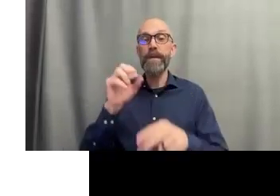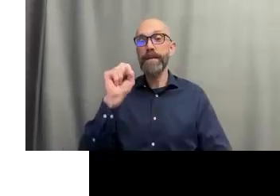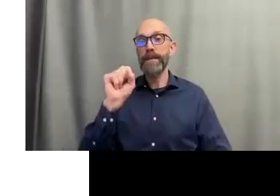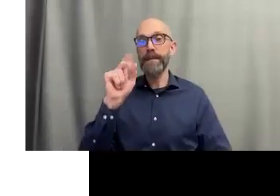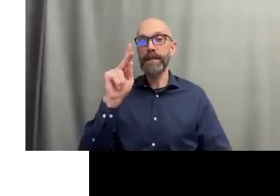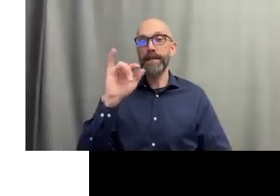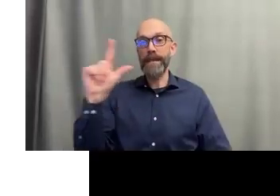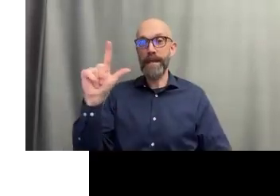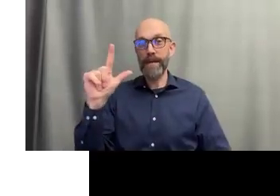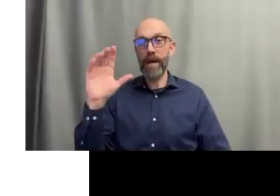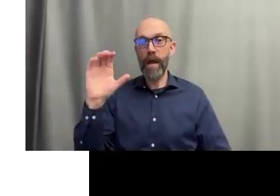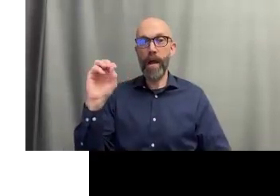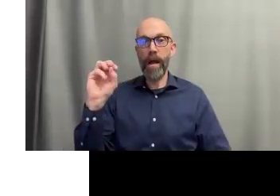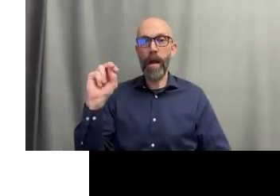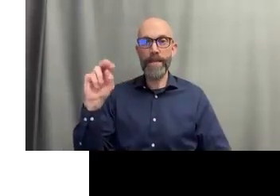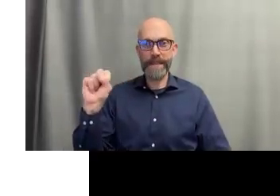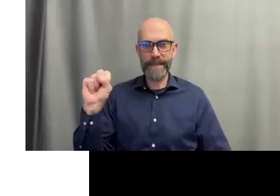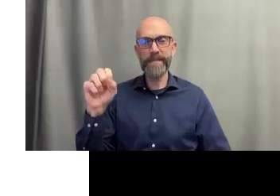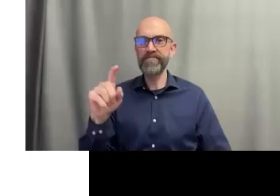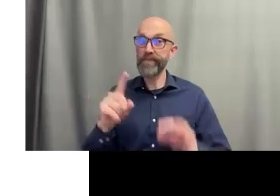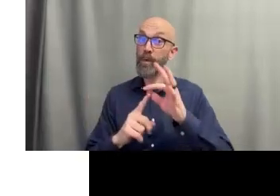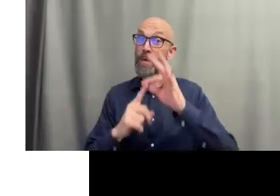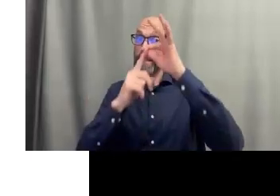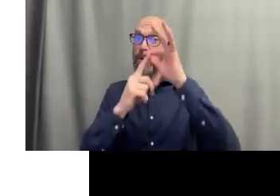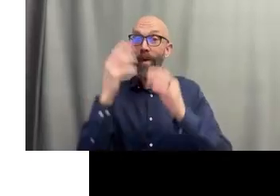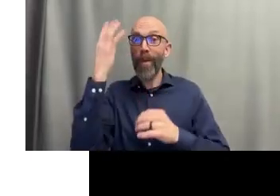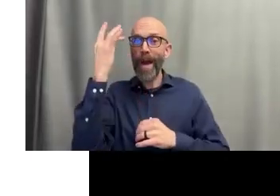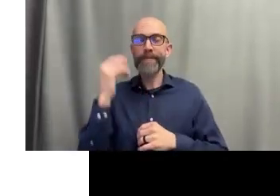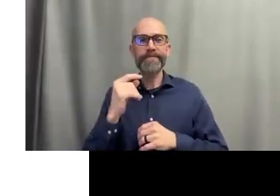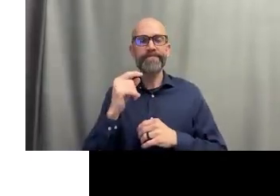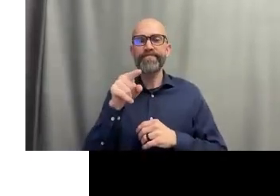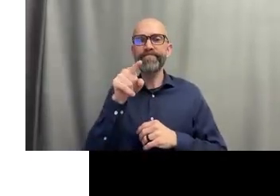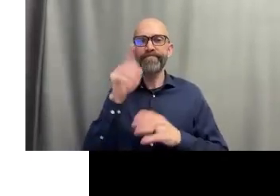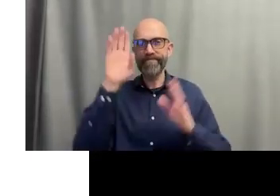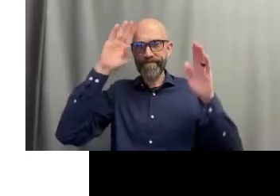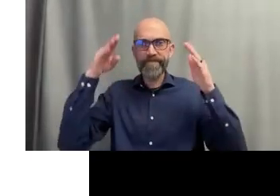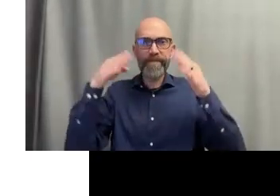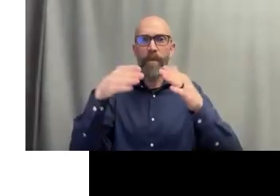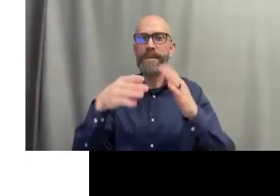because it is looking at technical education.